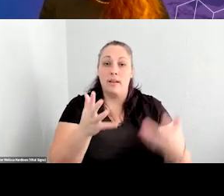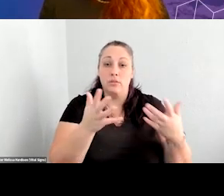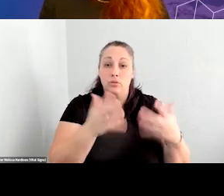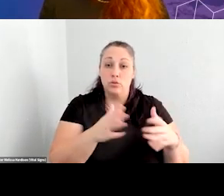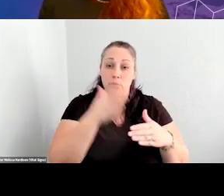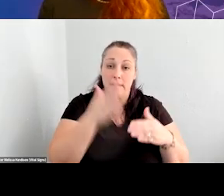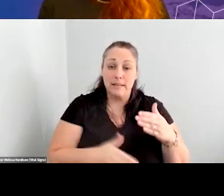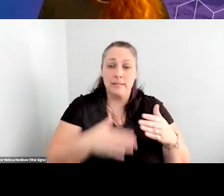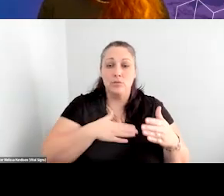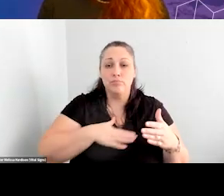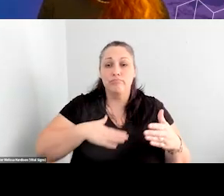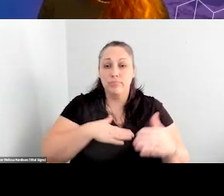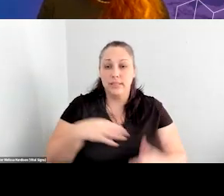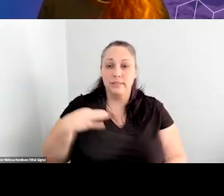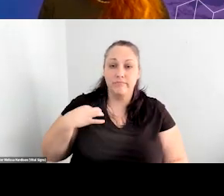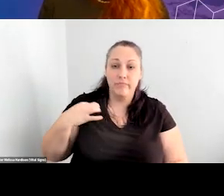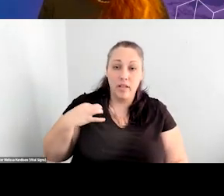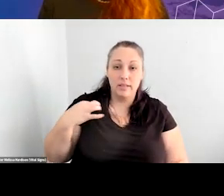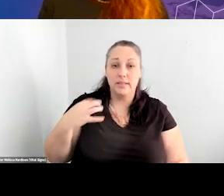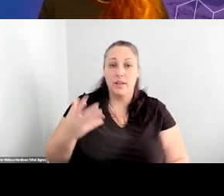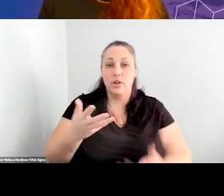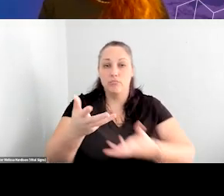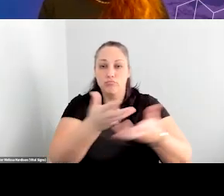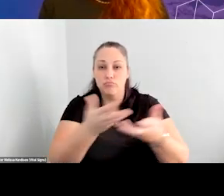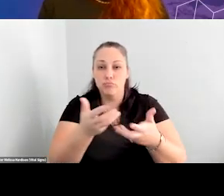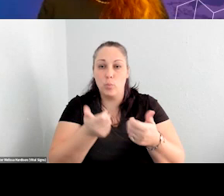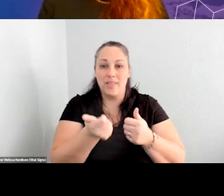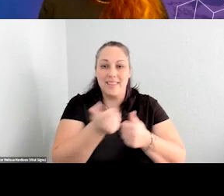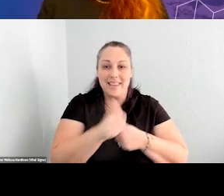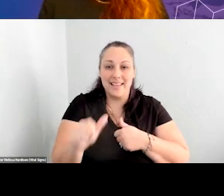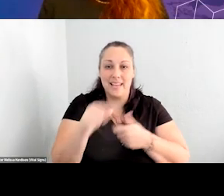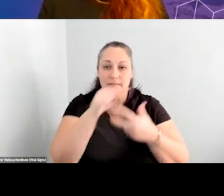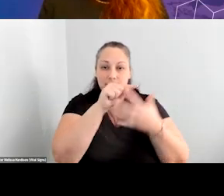and make sure to contact the program officers of the specific programs you are interested in